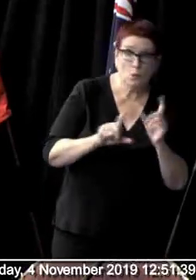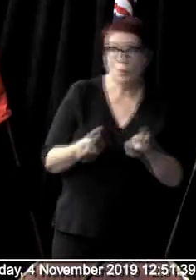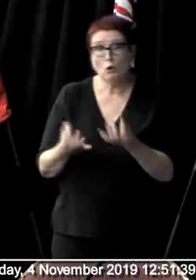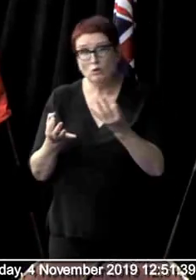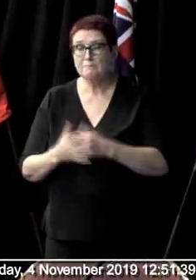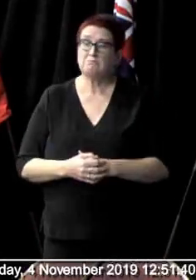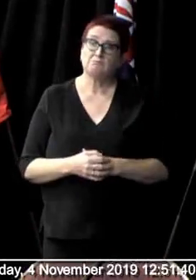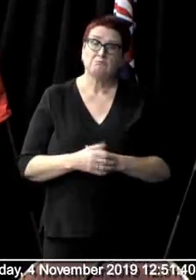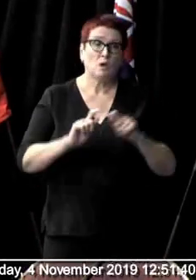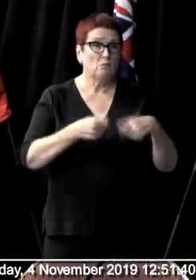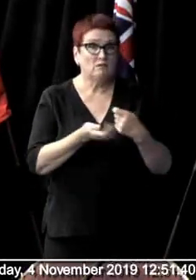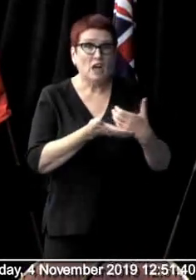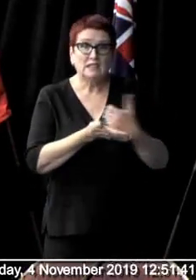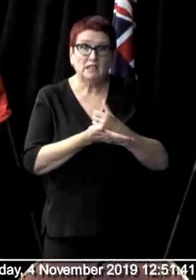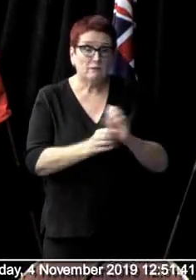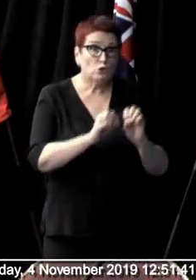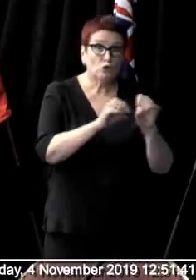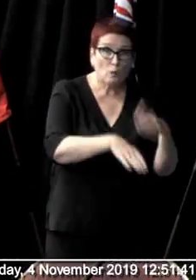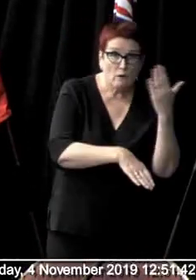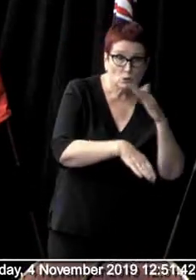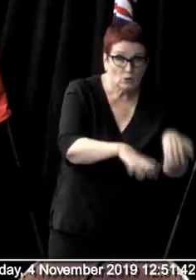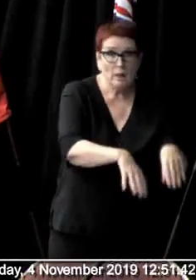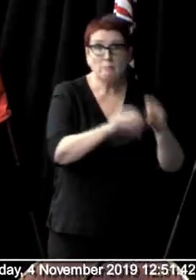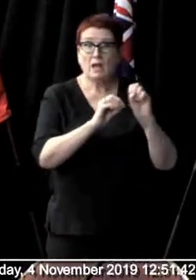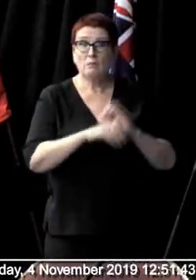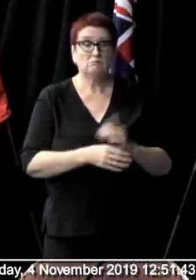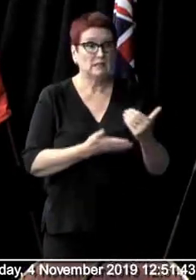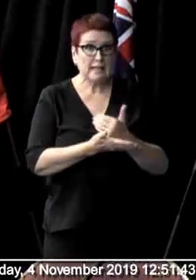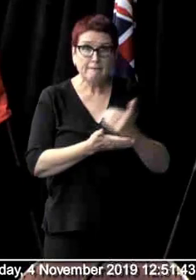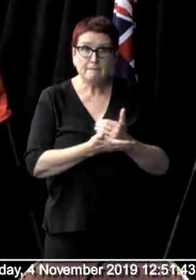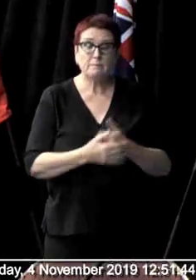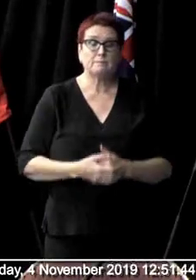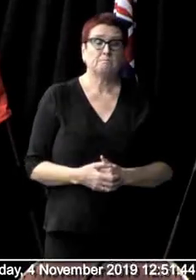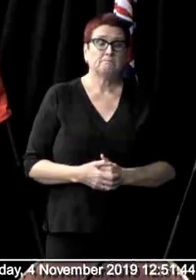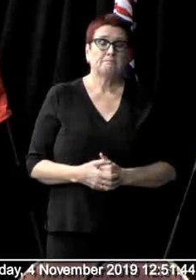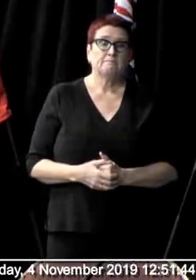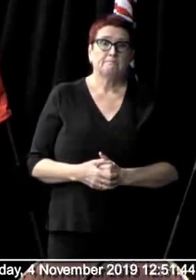providing a safe drop-off point & pick-up point mean that all students can be safe,